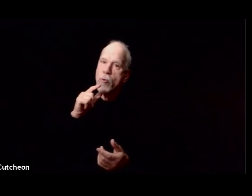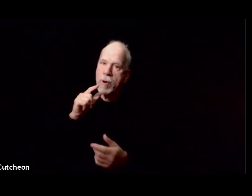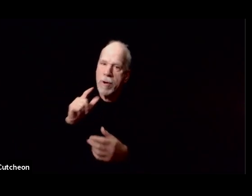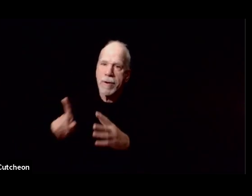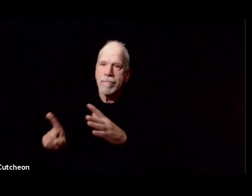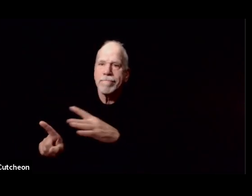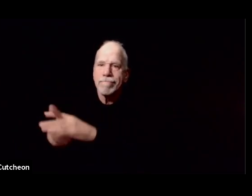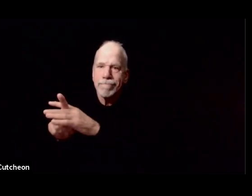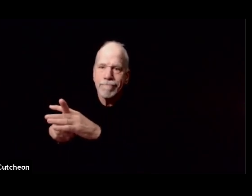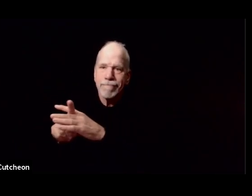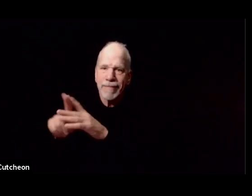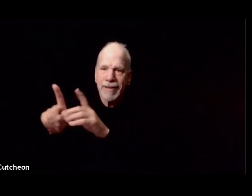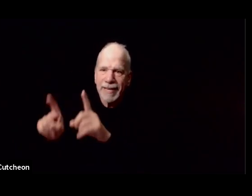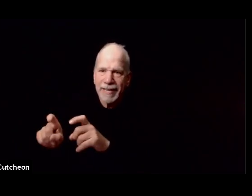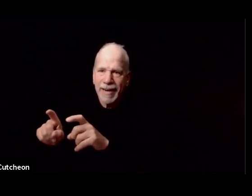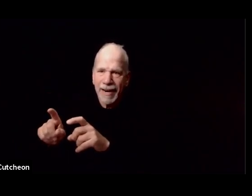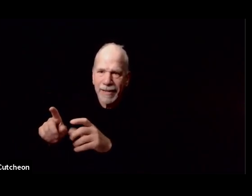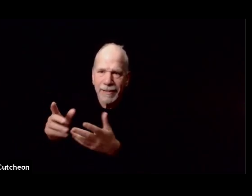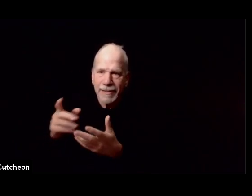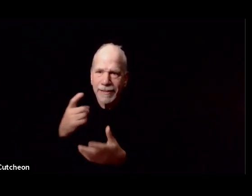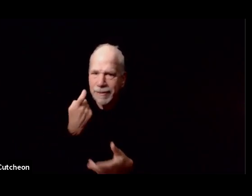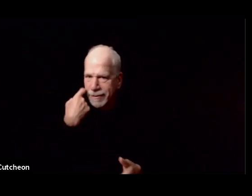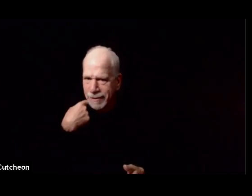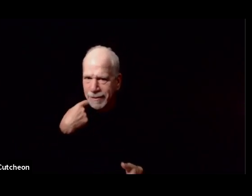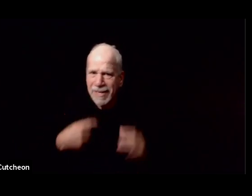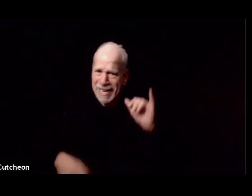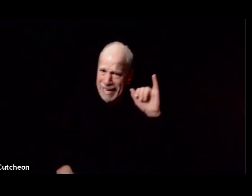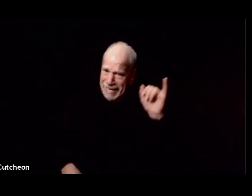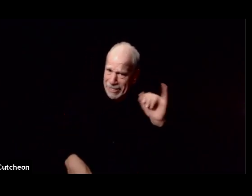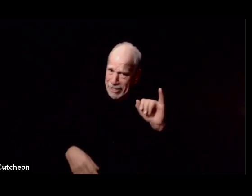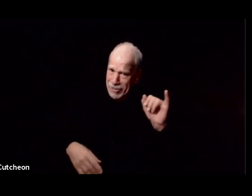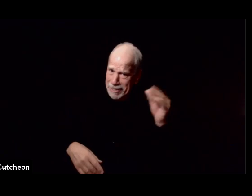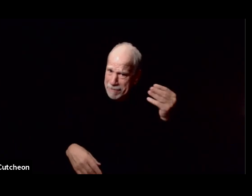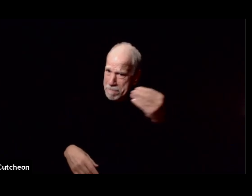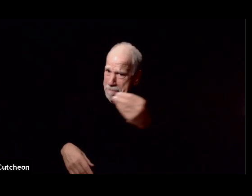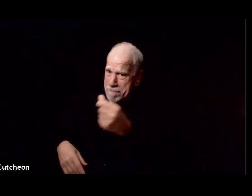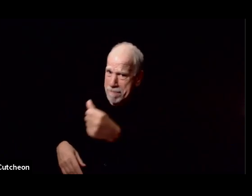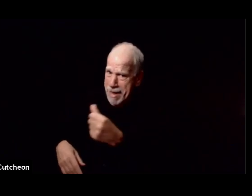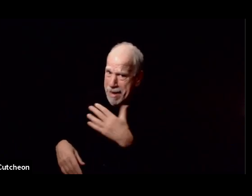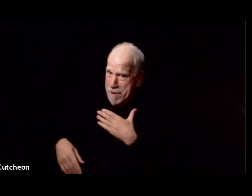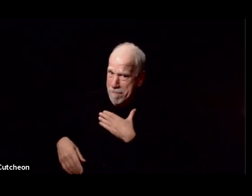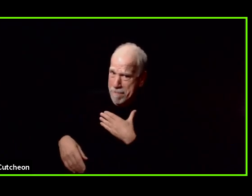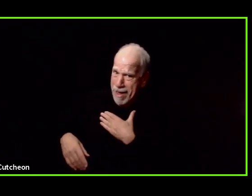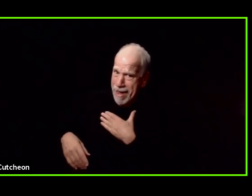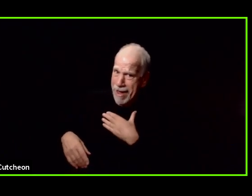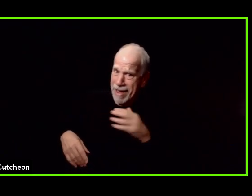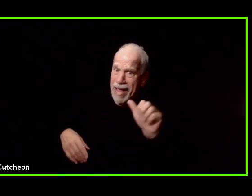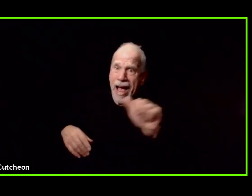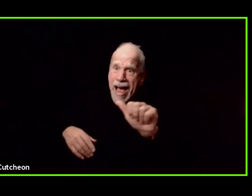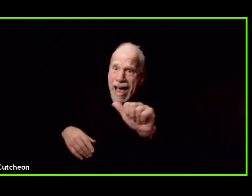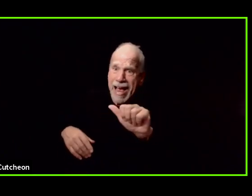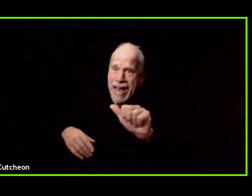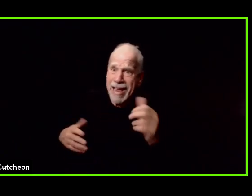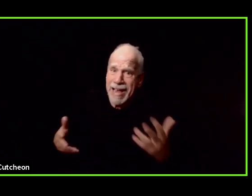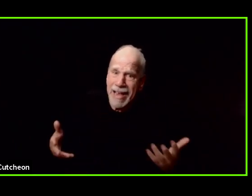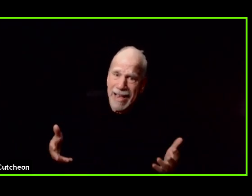covering asymptomatic individuals. We certainly want to encourage them to take that more inclusive